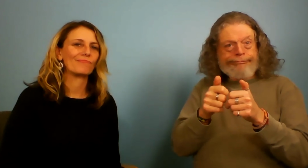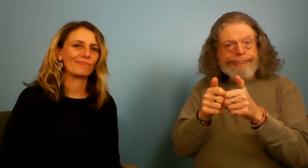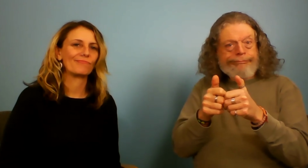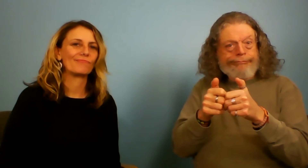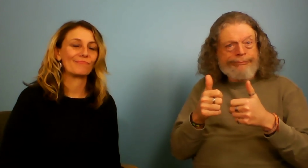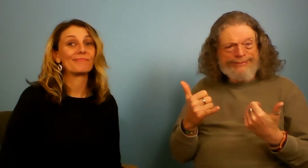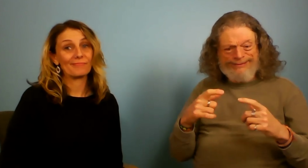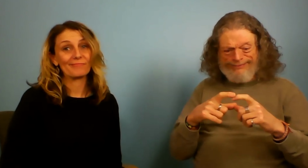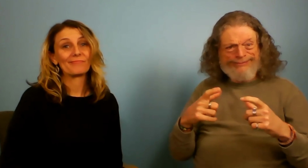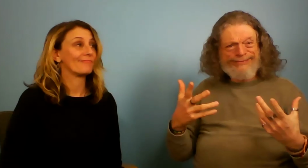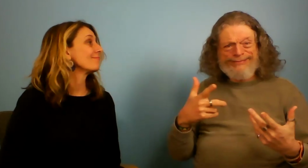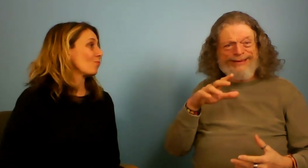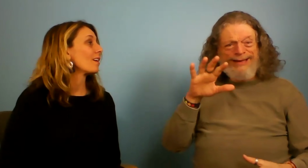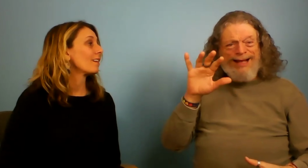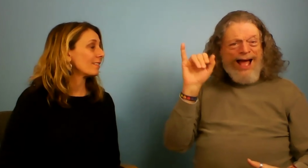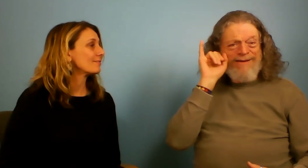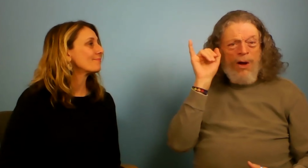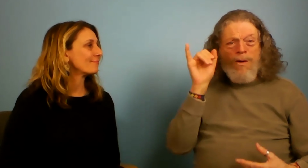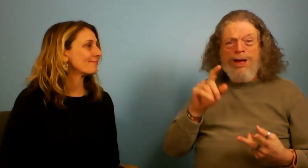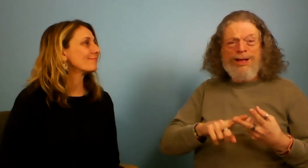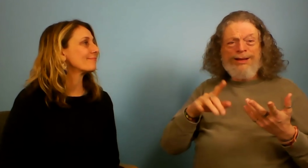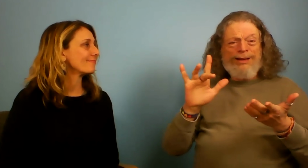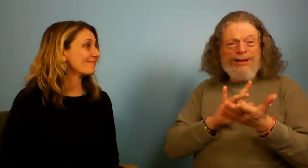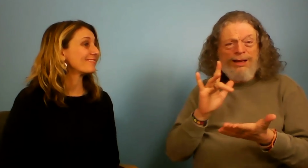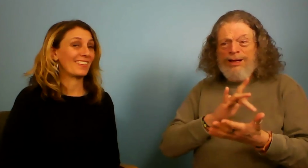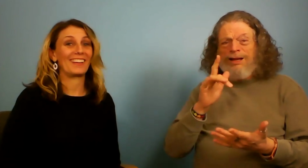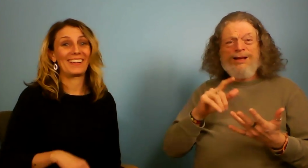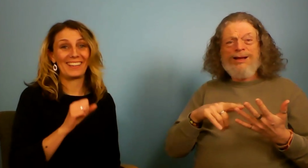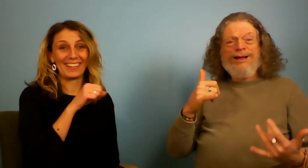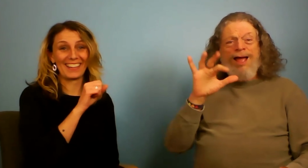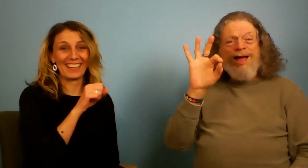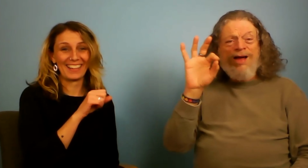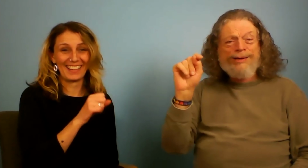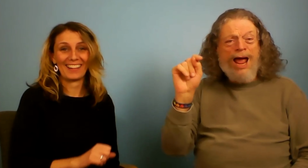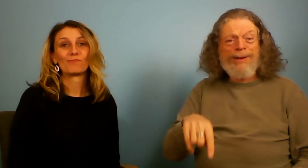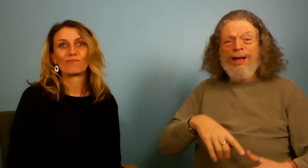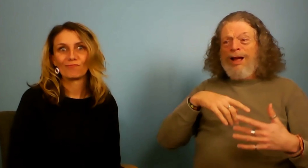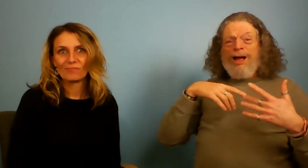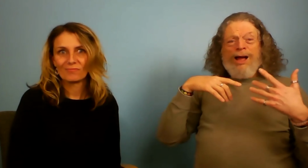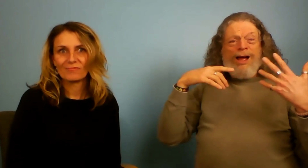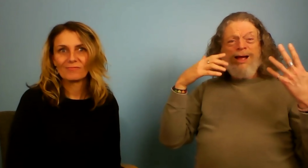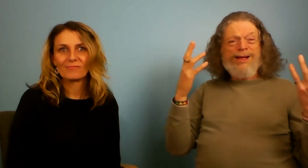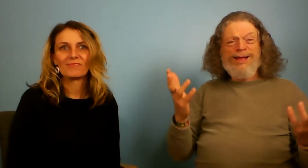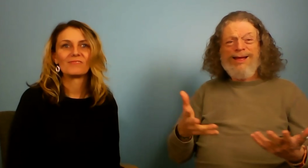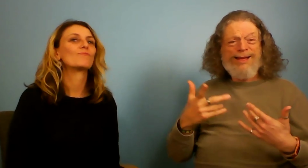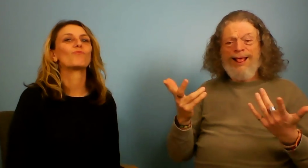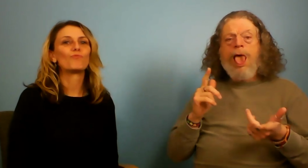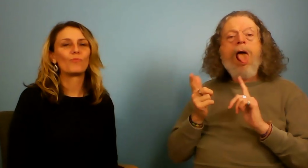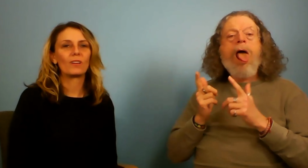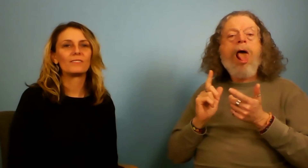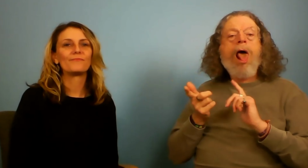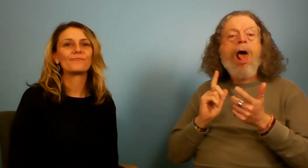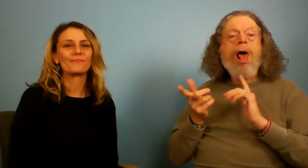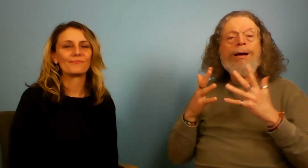You can text on your cell phones, iPhones, iPads, FaceTime. You can choose whatever